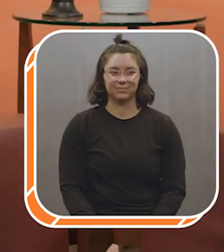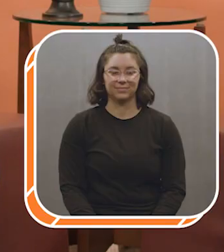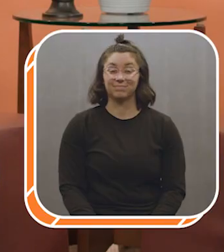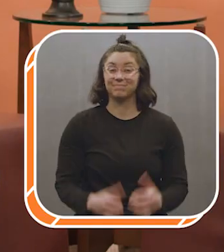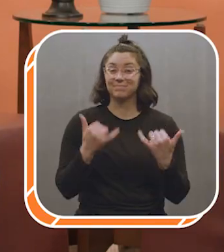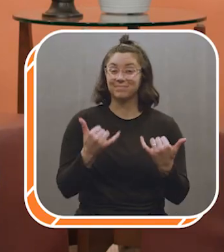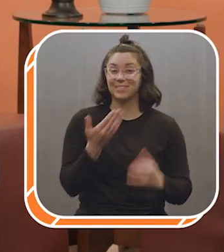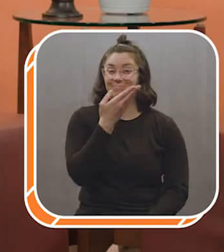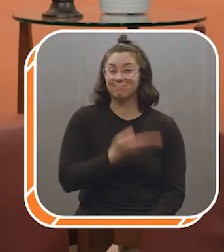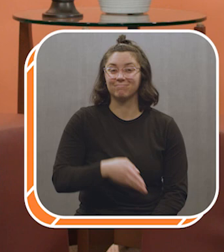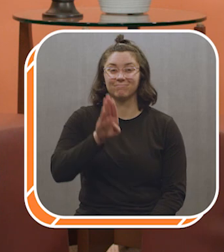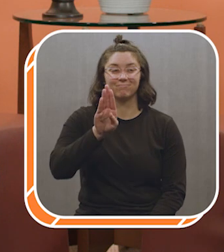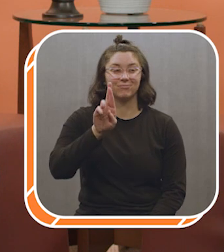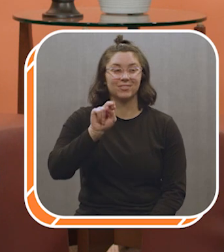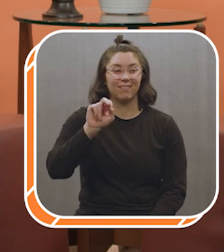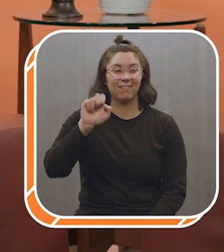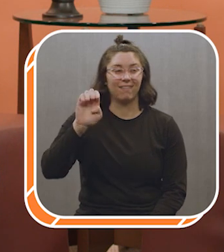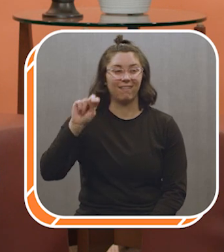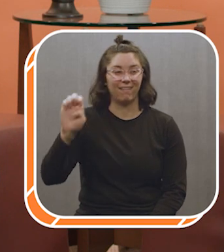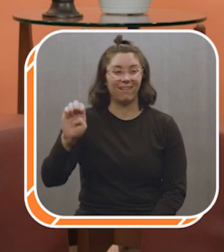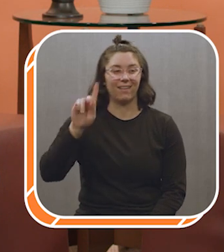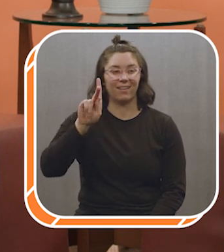So today I have with me Breanne Kisselstein,